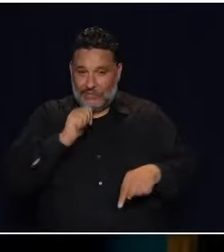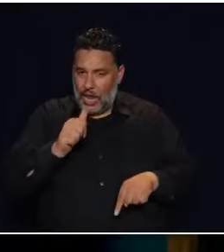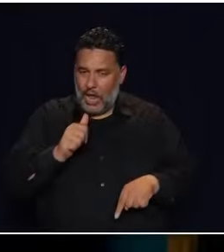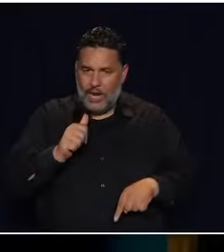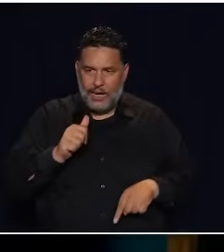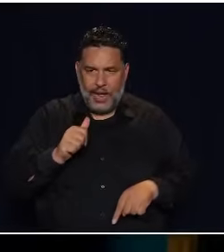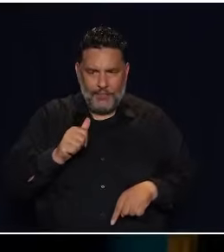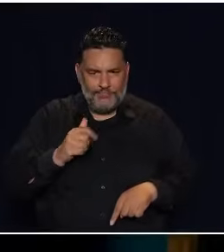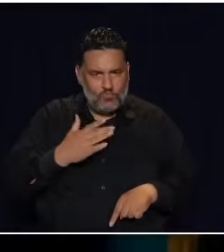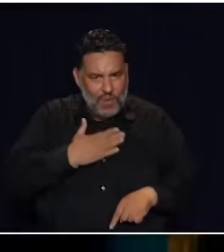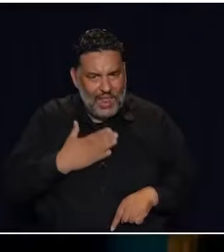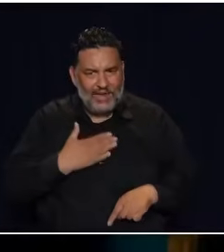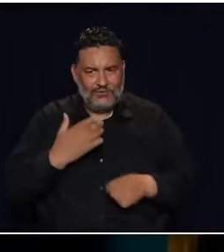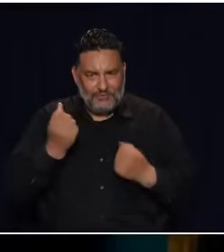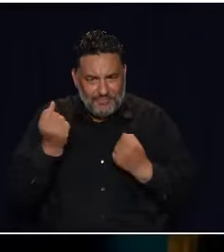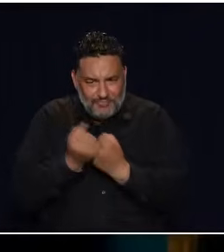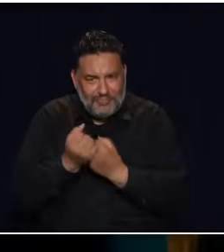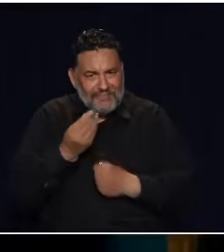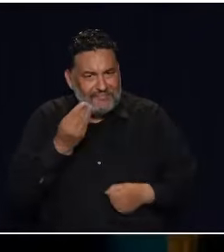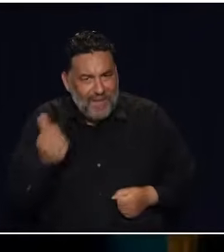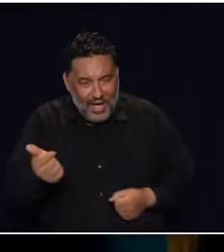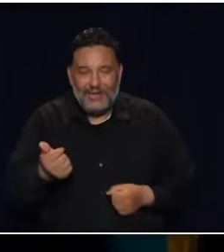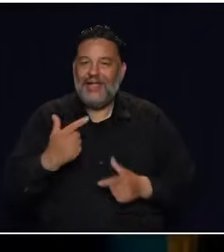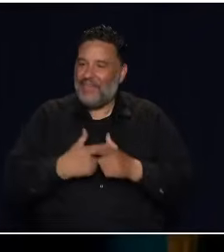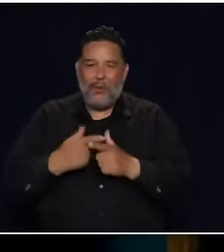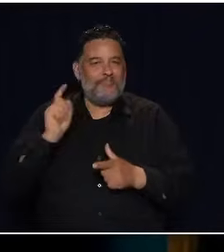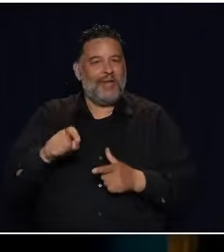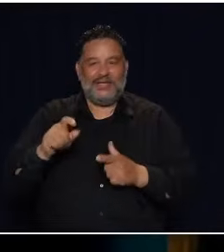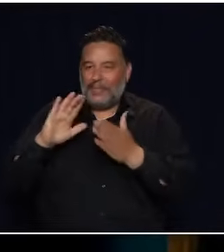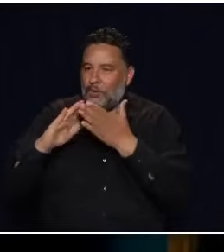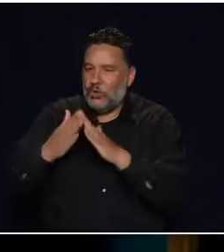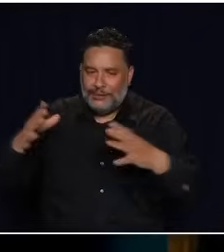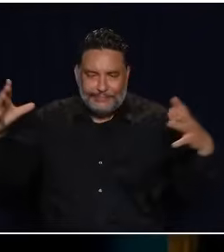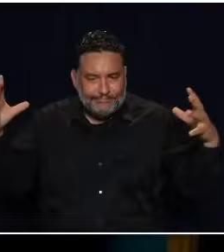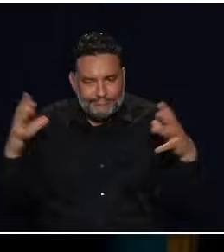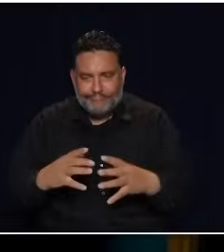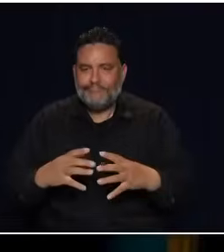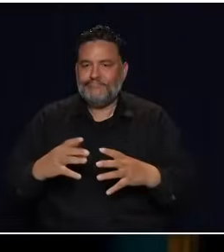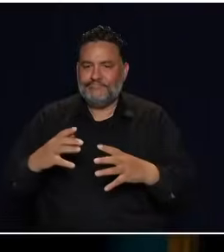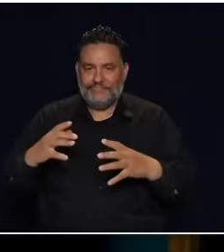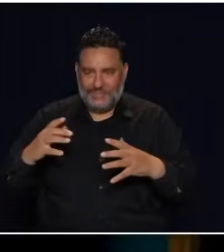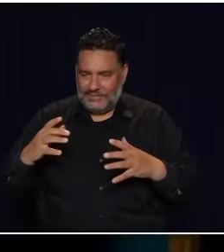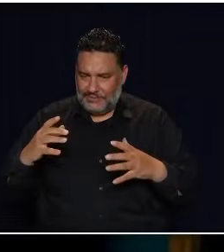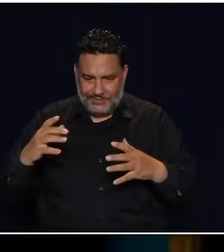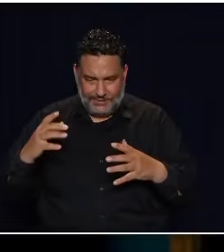DON'T HAVE A STATE LEGISLATURE THAT IS WILLING TO FUND OUR SCHOOLS, WE NEED TO BRING THE